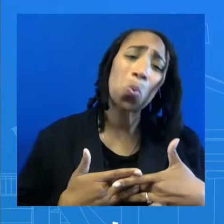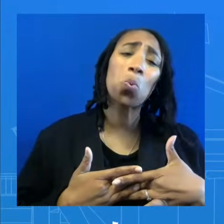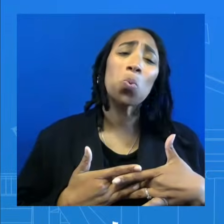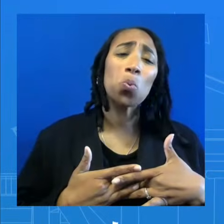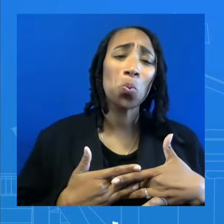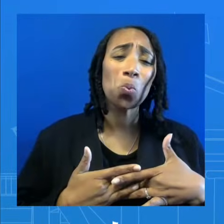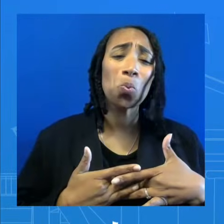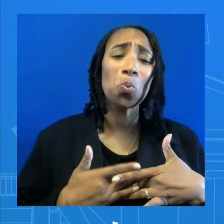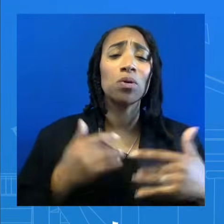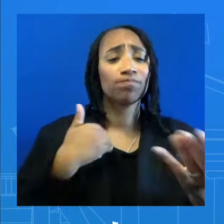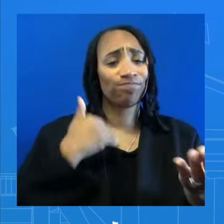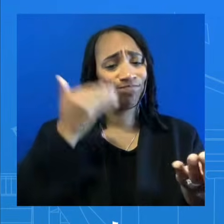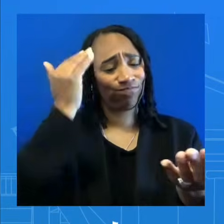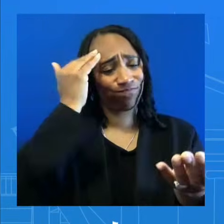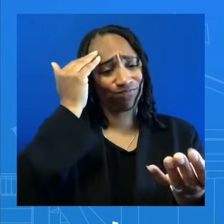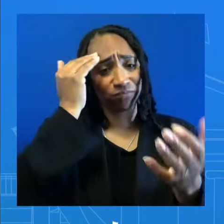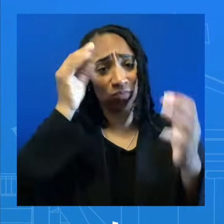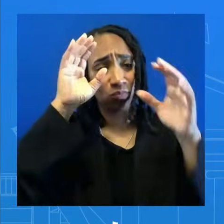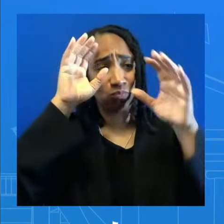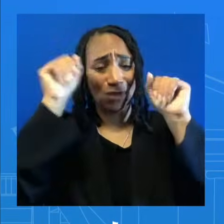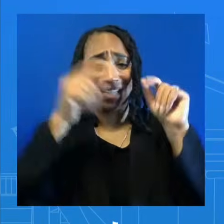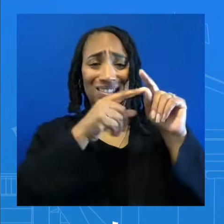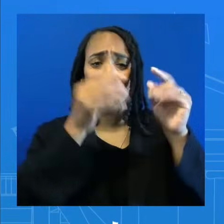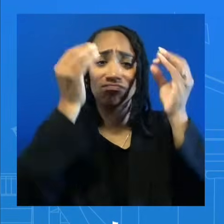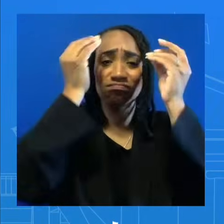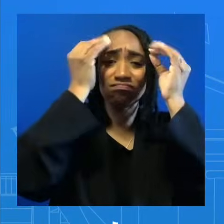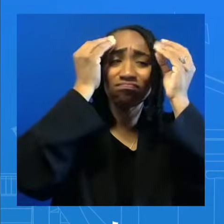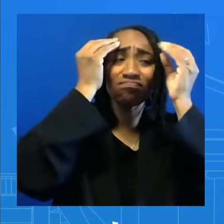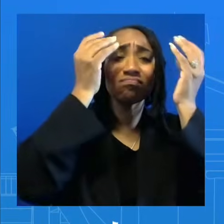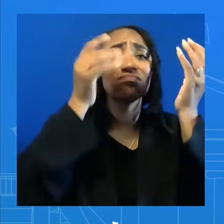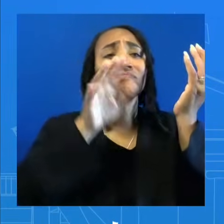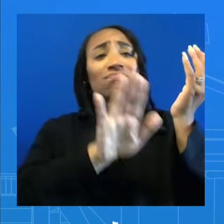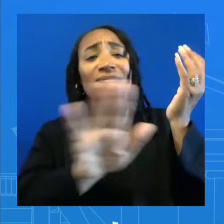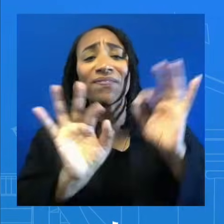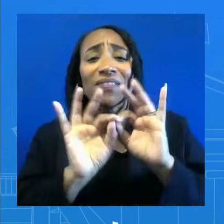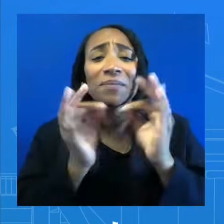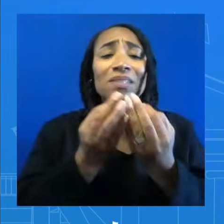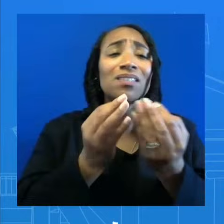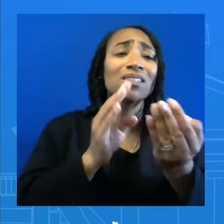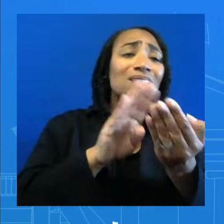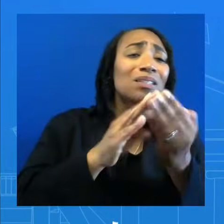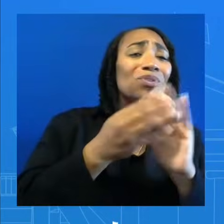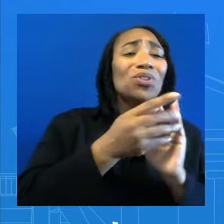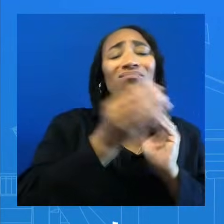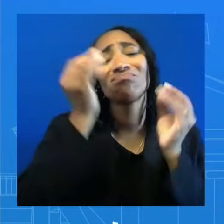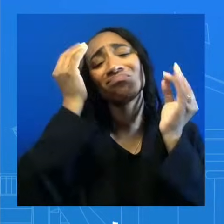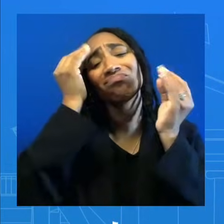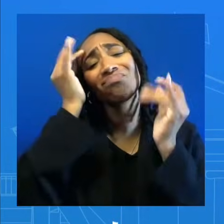almost every day. And I don't have anything to -- to read out to you on how we're going to be acknowledging that day,